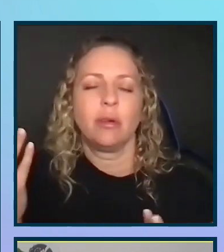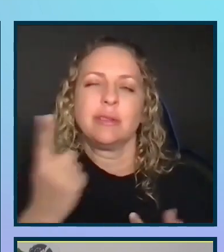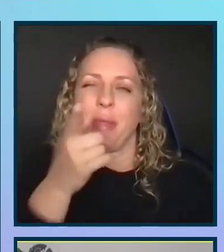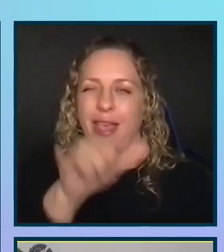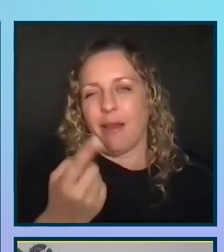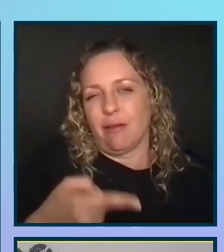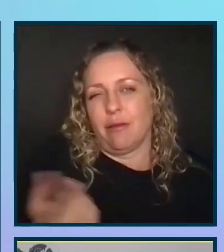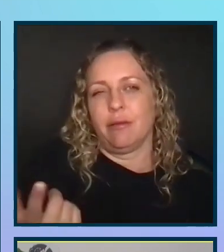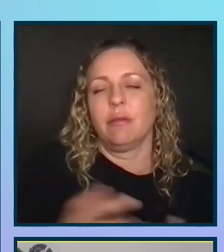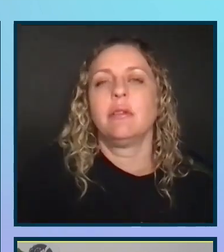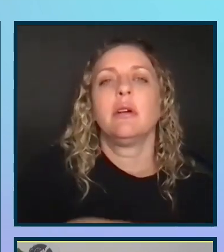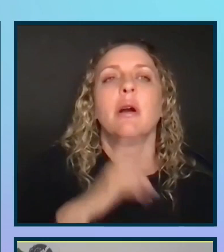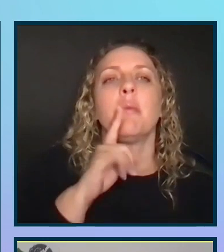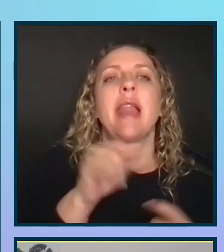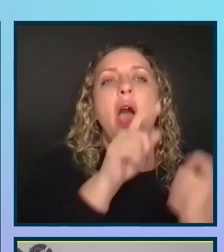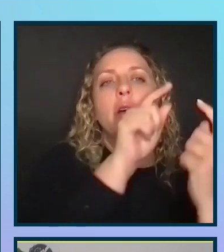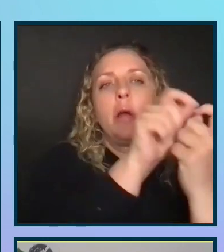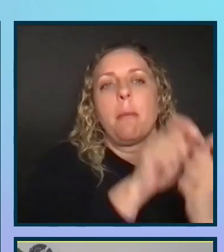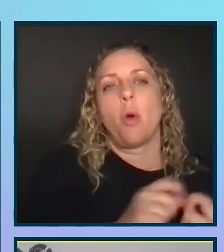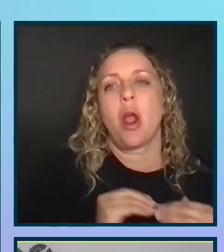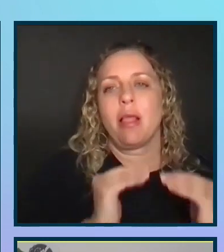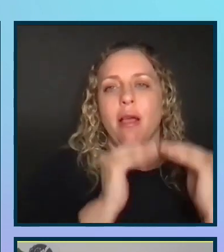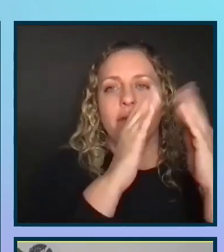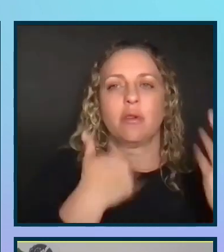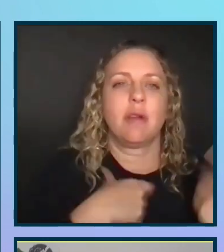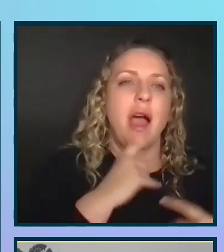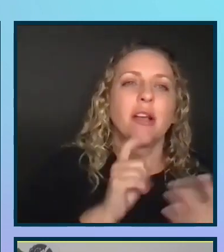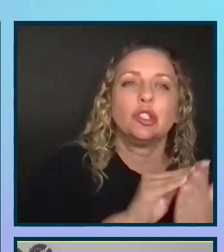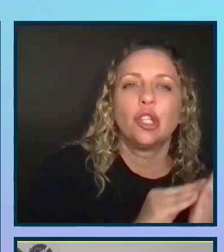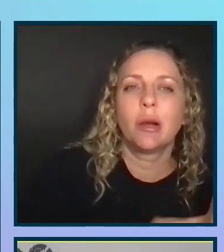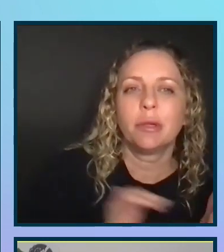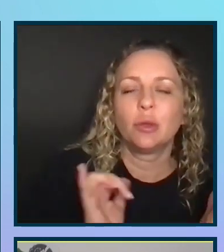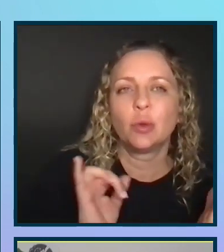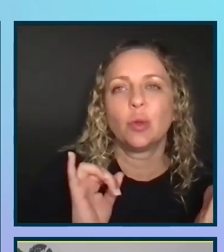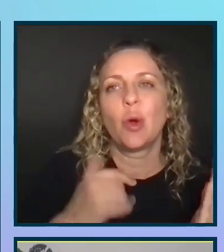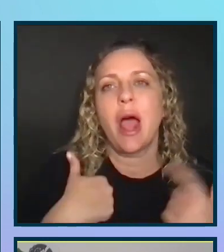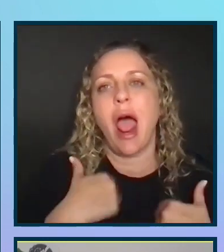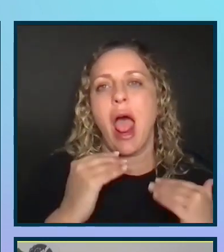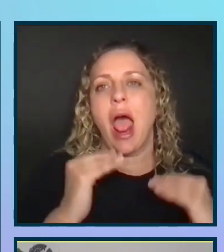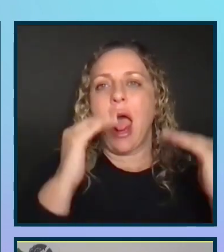Those were at component level. There are things I could document also at higher levels so at page level,